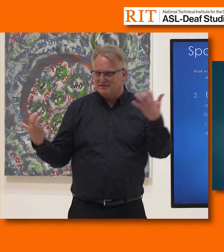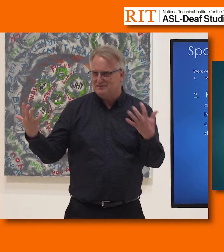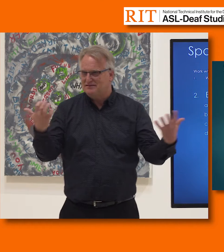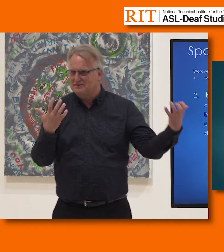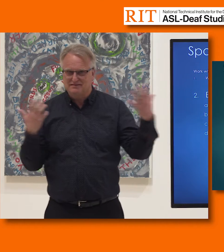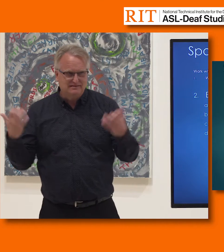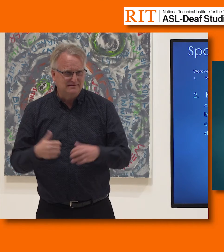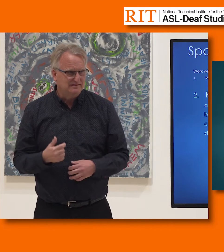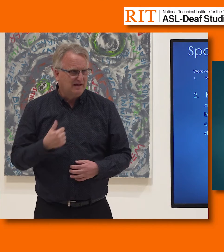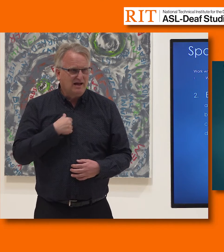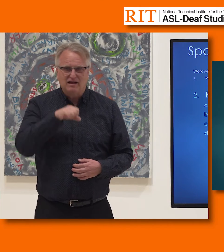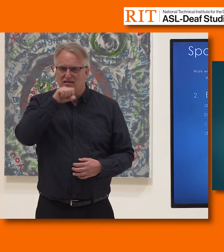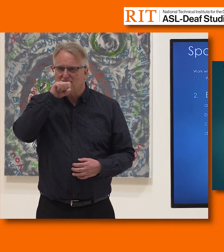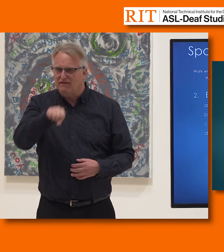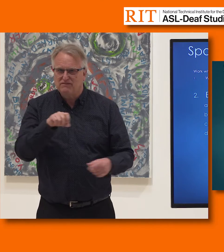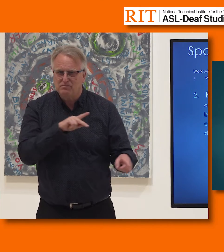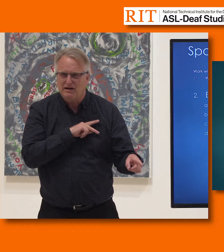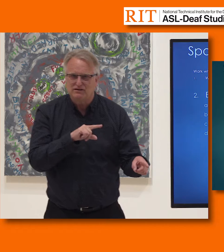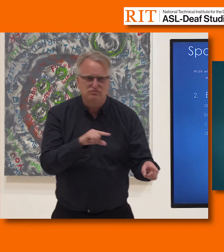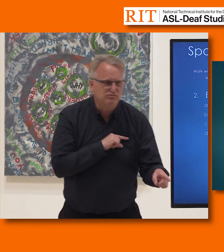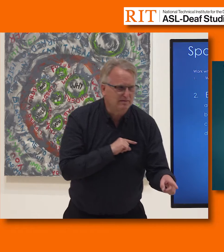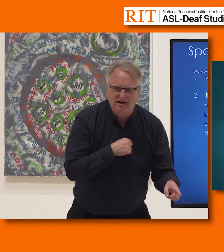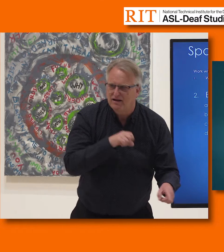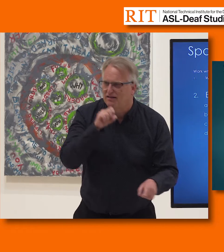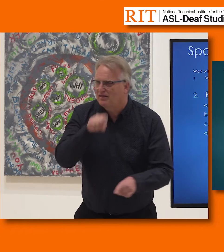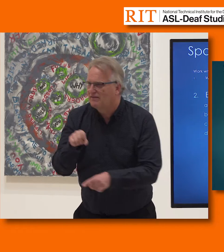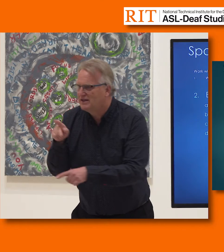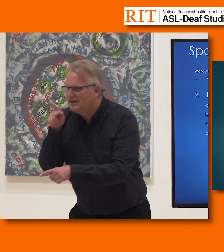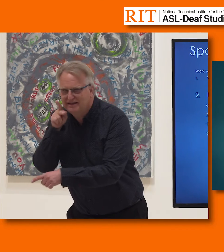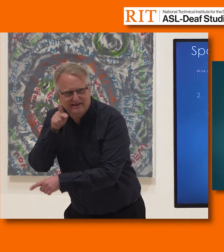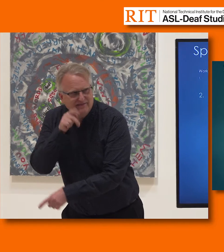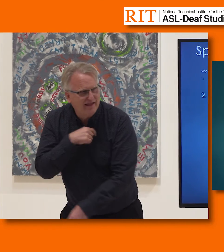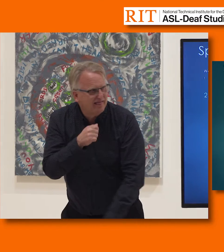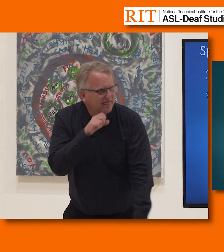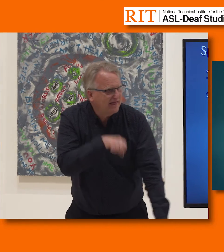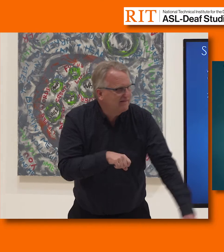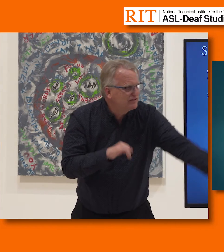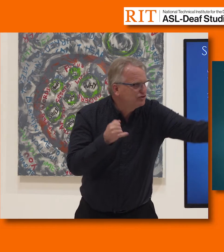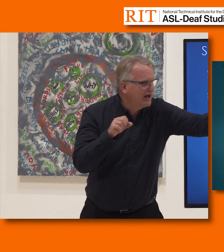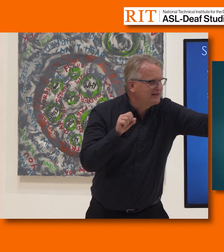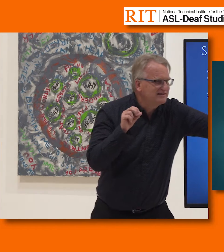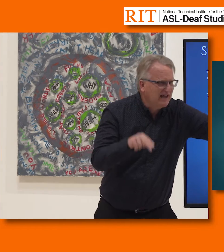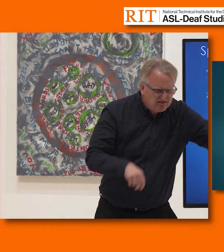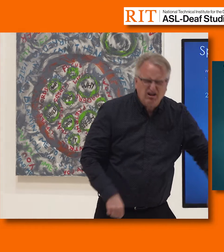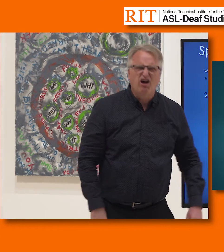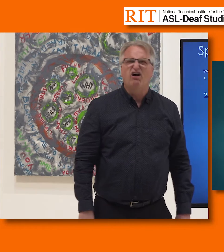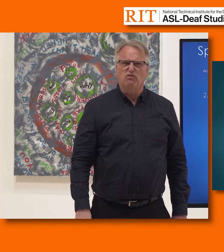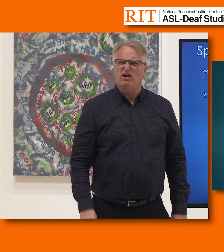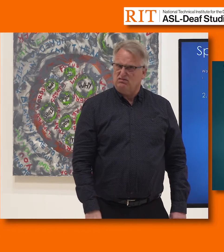ASL discourse is very interactive. I love Keith Cagle and Patrick Graybill